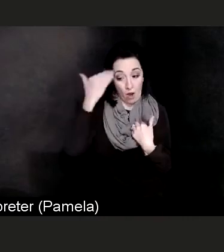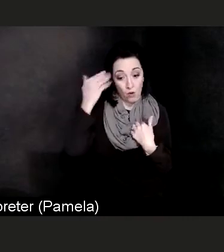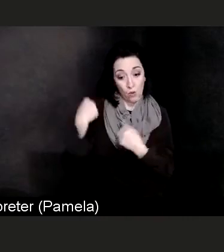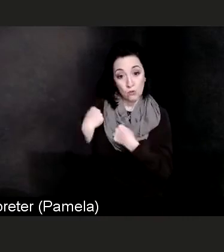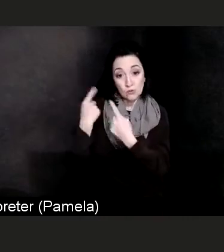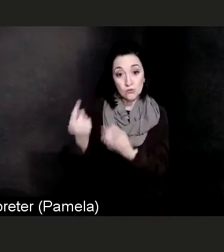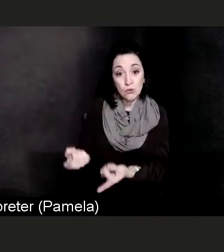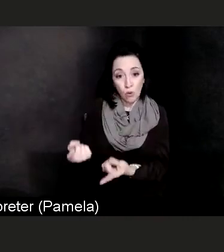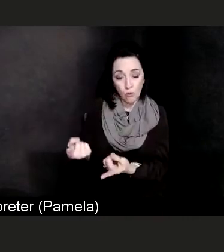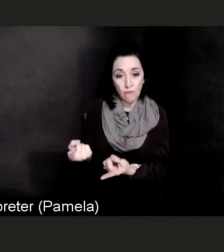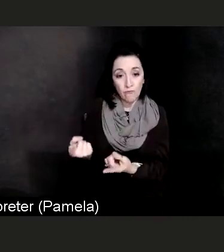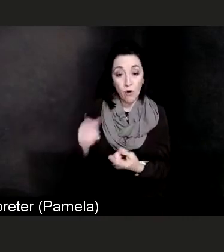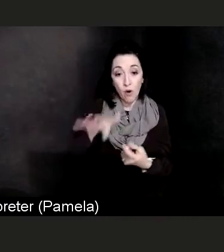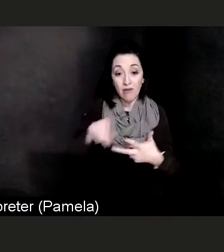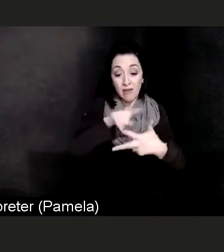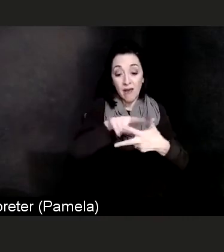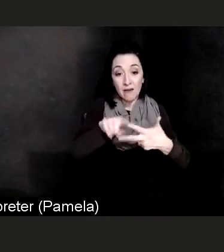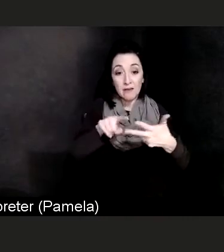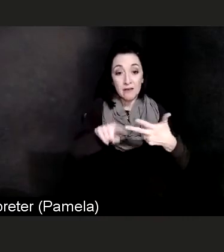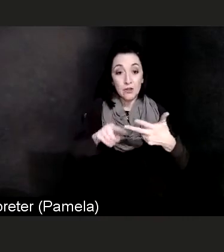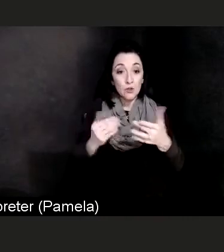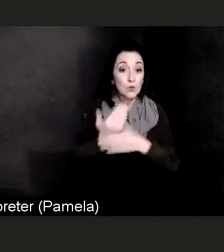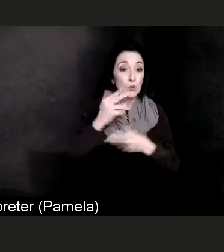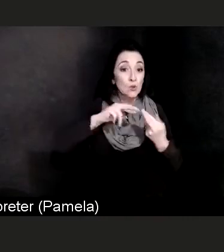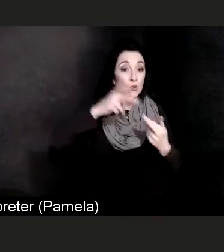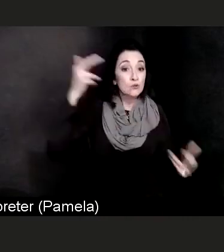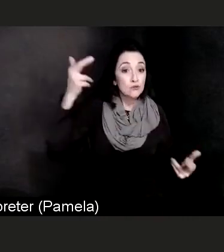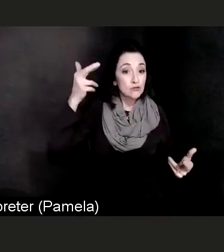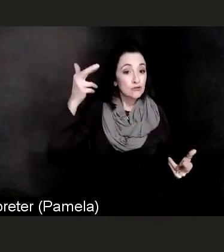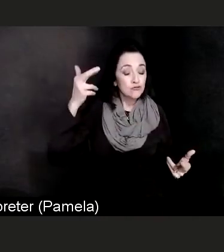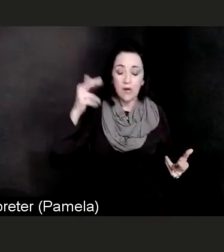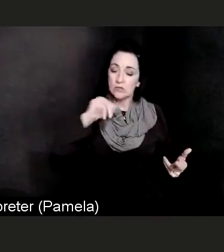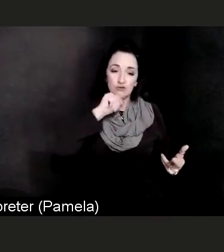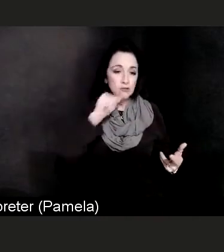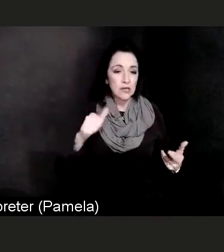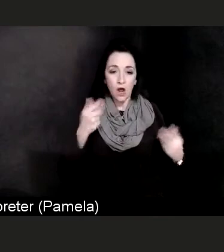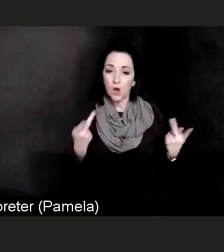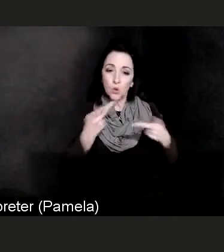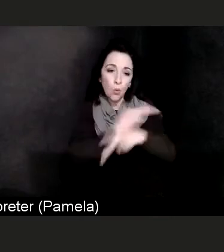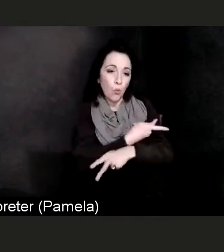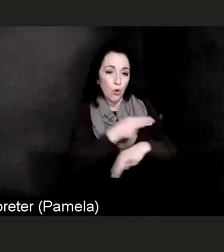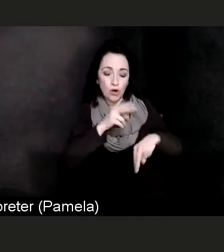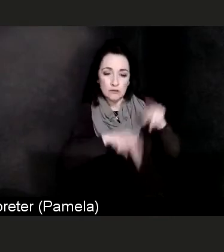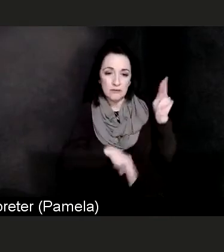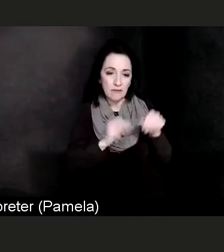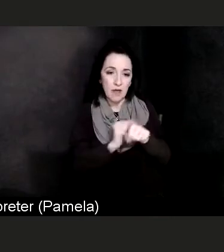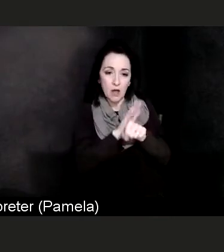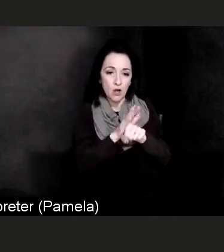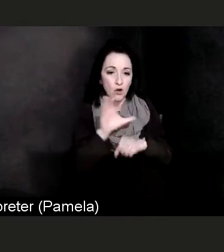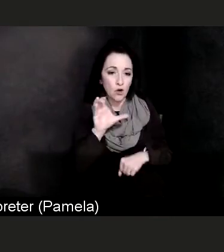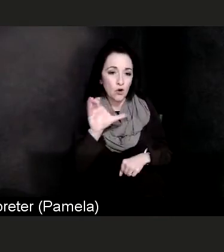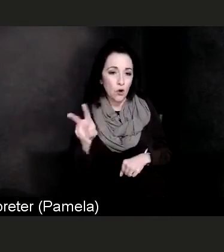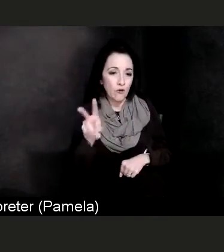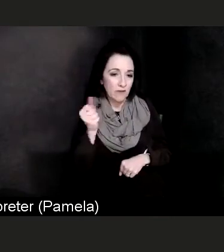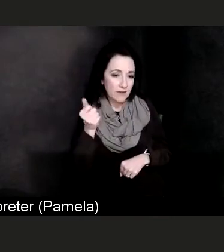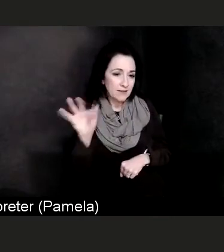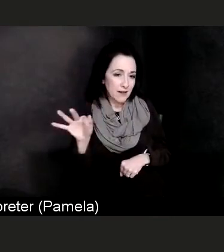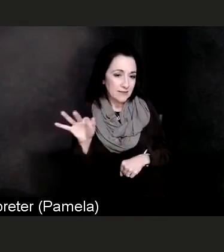I think that's extremely important to remember that during all of these Town Halls and everything that Dr. Tam and I speak about,